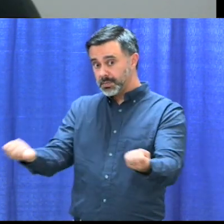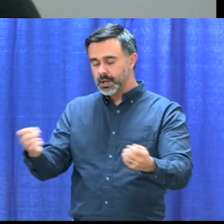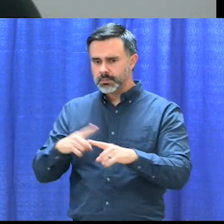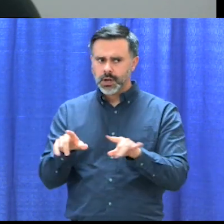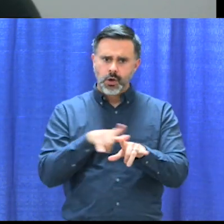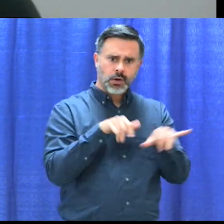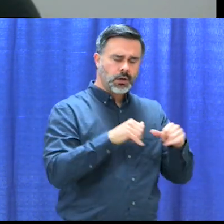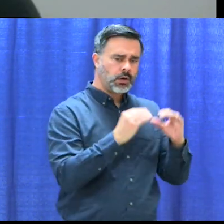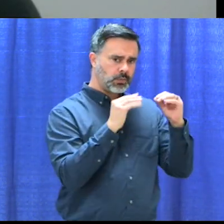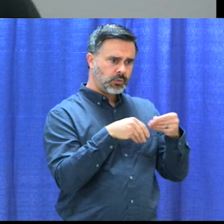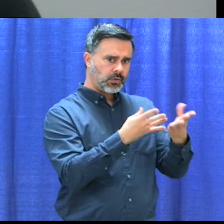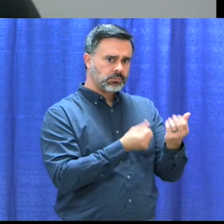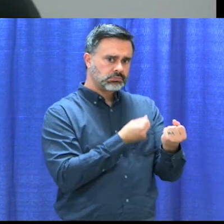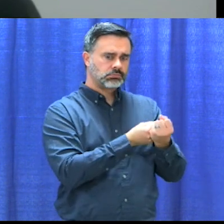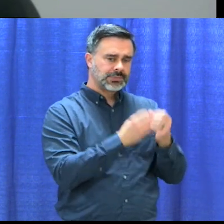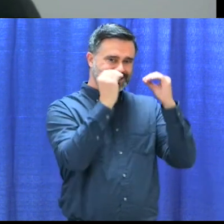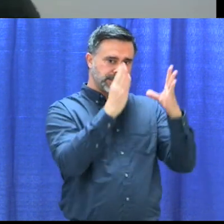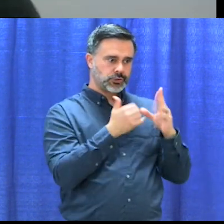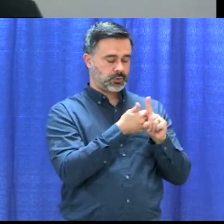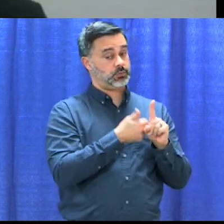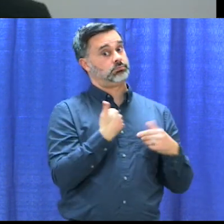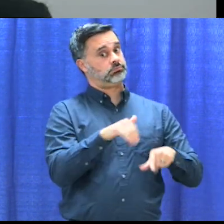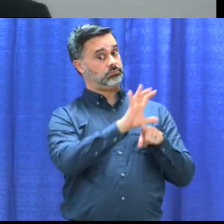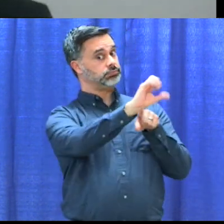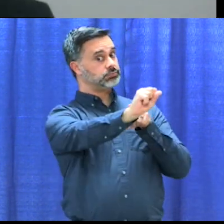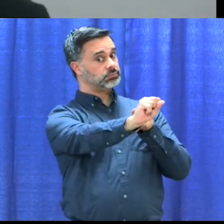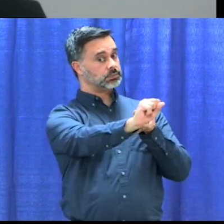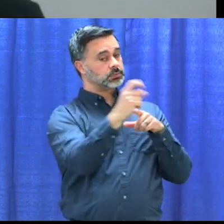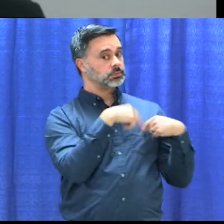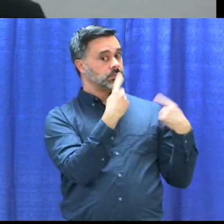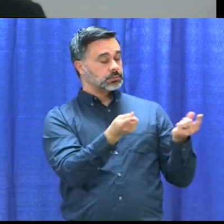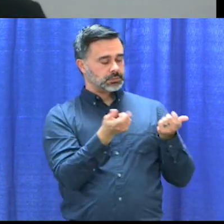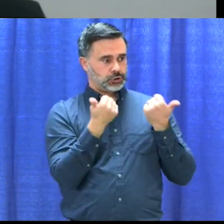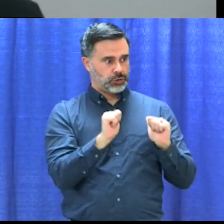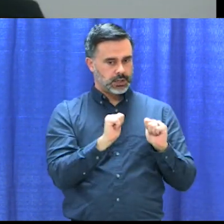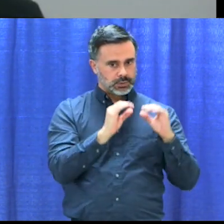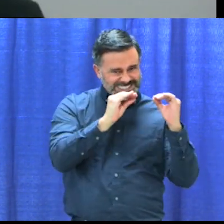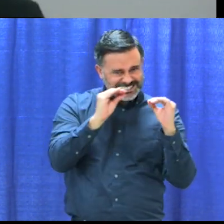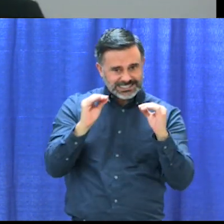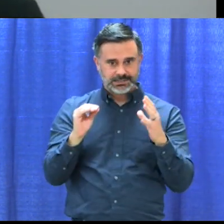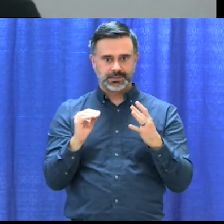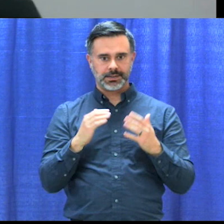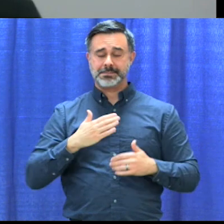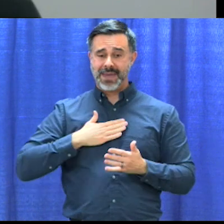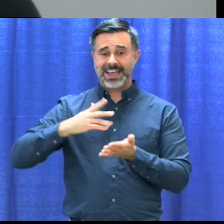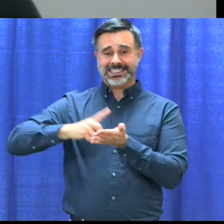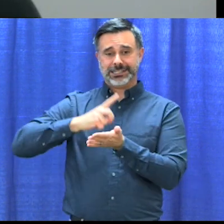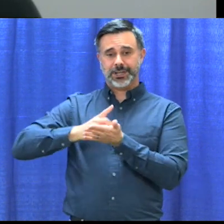who in our case are doing an amazing job and trying to bridge this gap. But my dissertation was on the instructional technology gap.